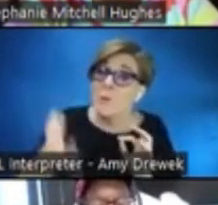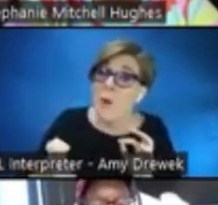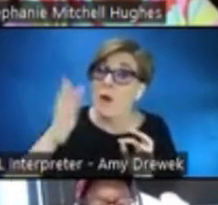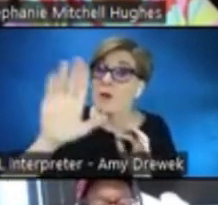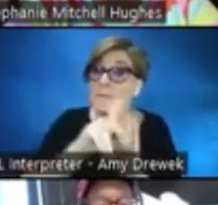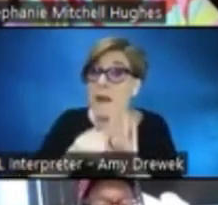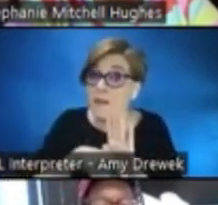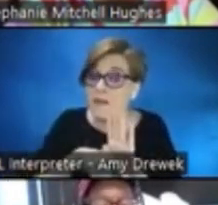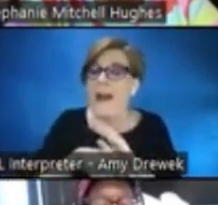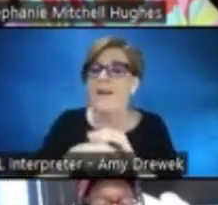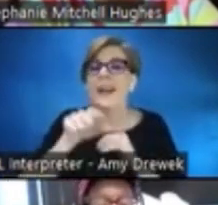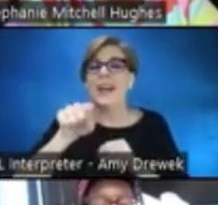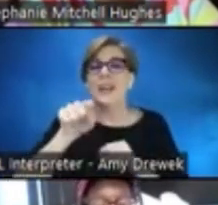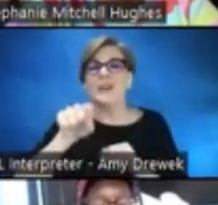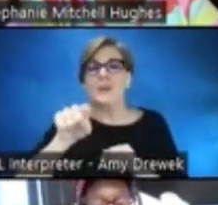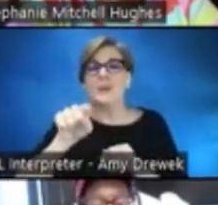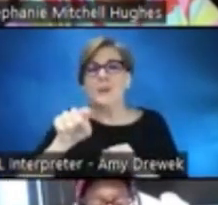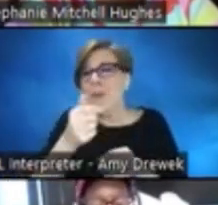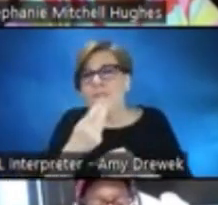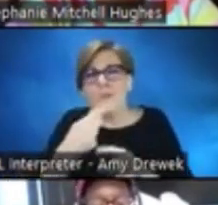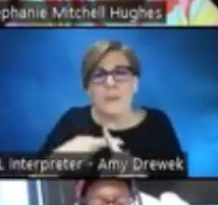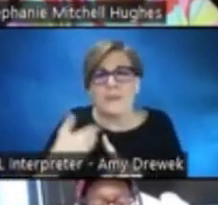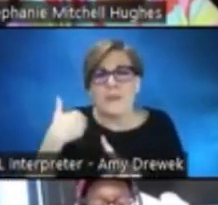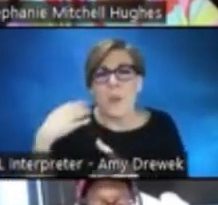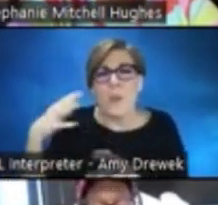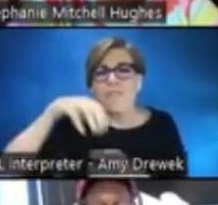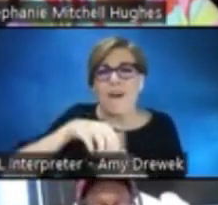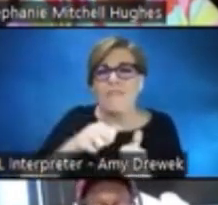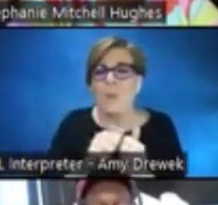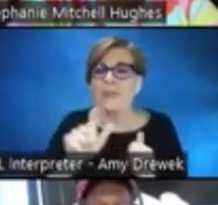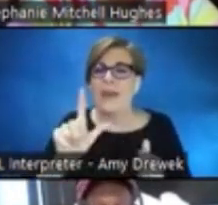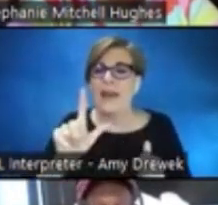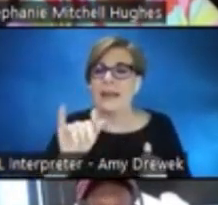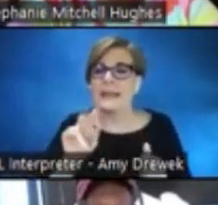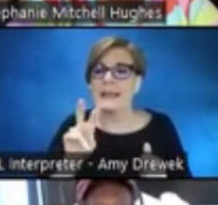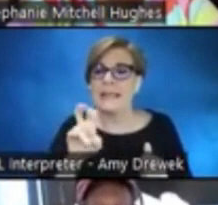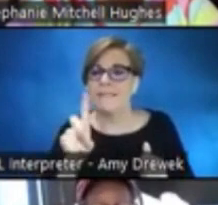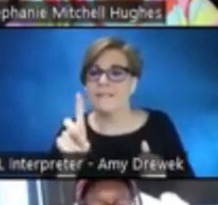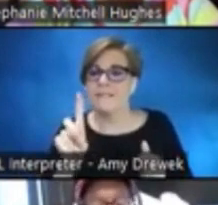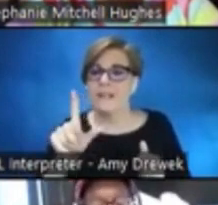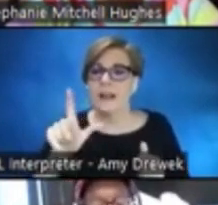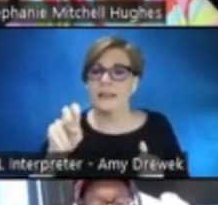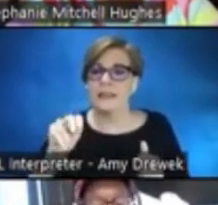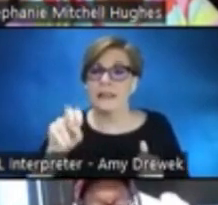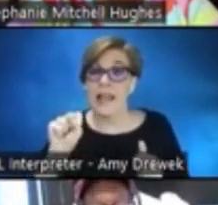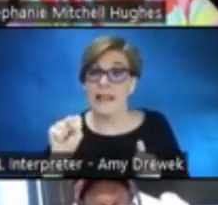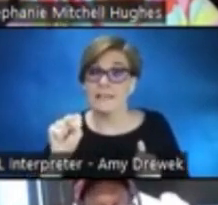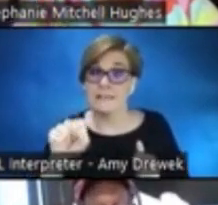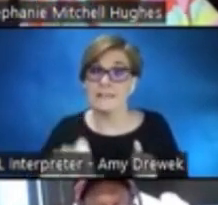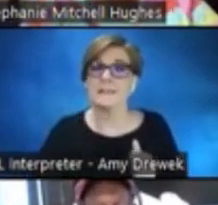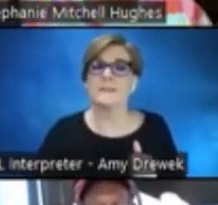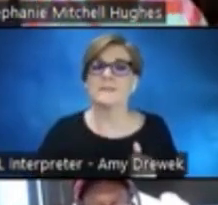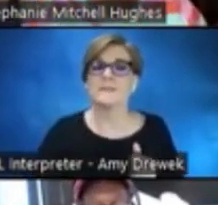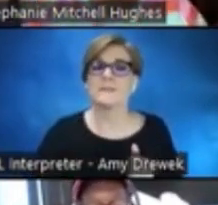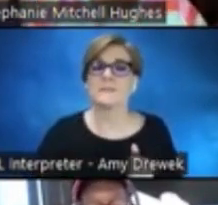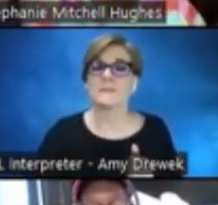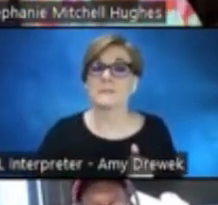YOU WERE IN THE LIVED LENS A FEW MONTHS AGO, BUT GIVE THE LEARNING COMMUNITY CRISIS JAM